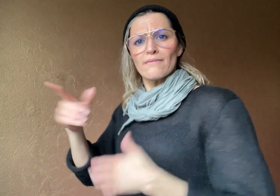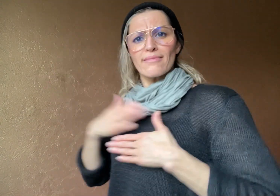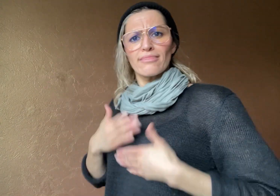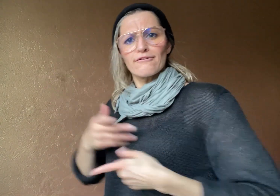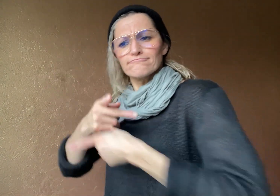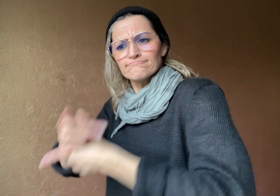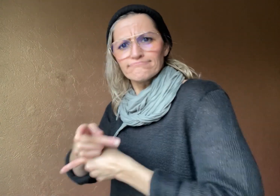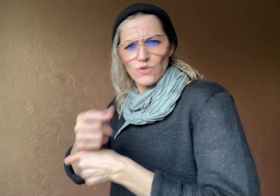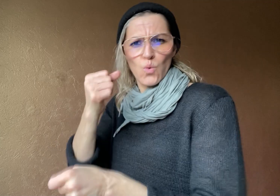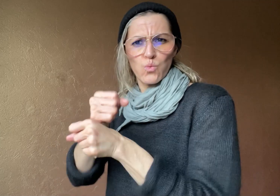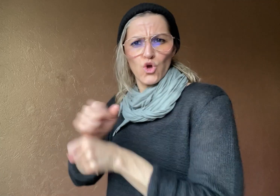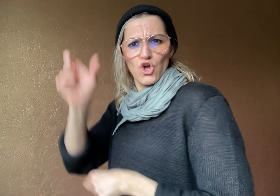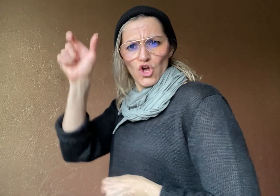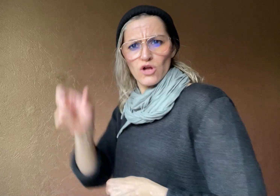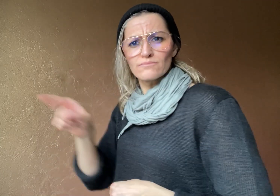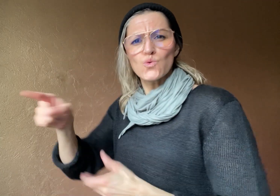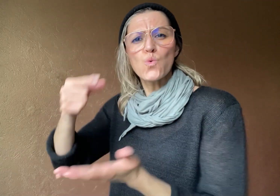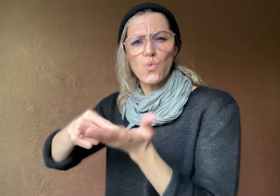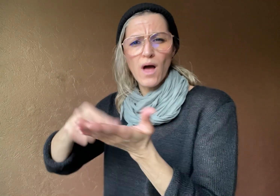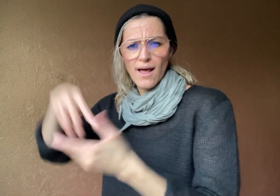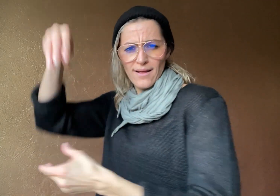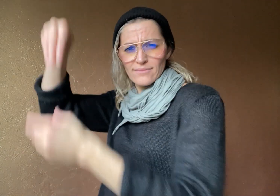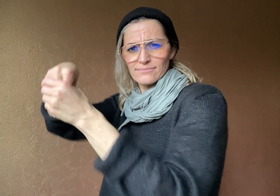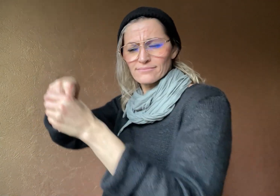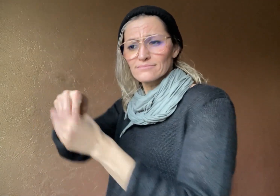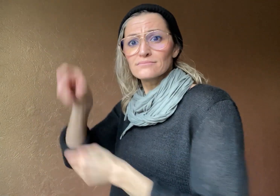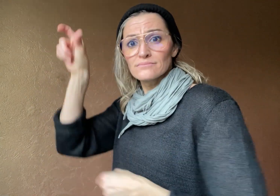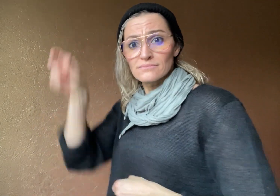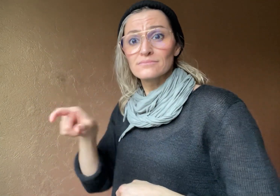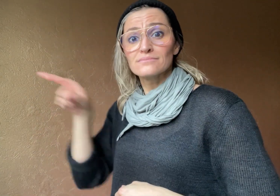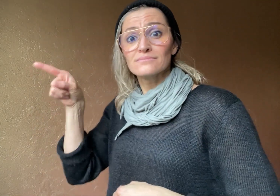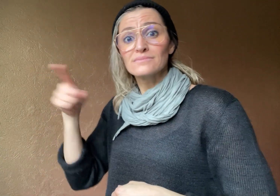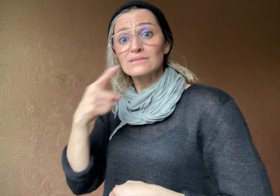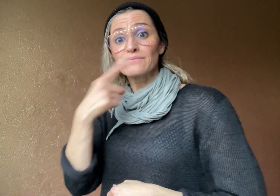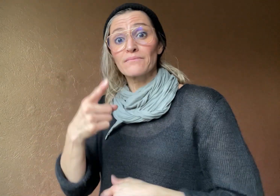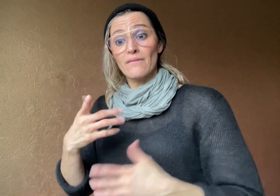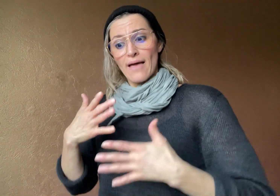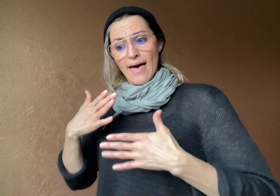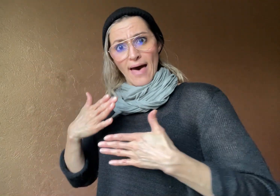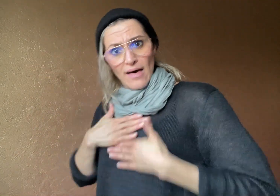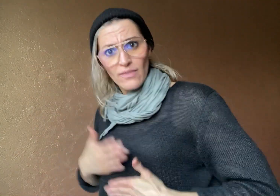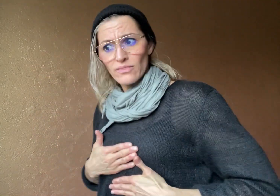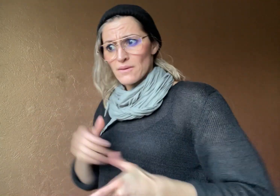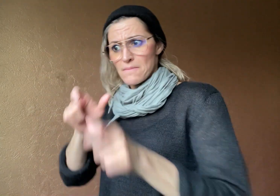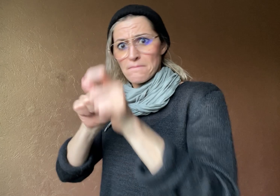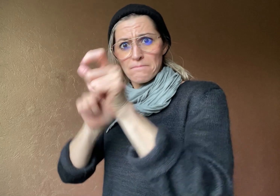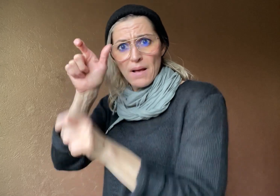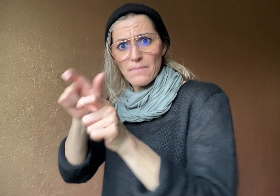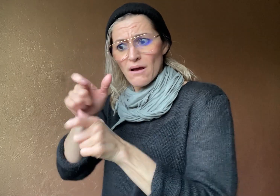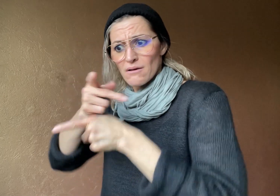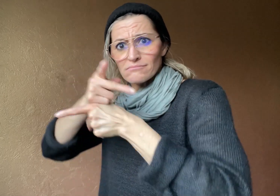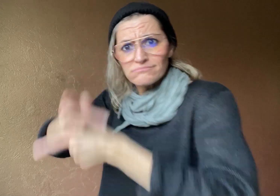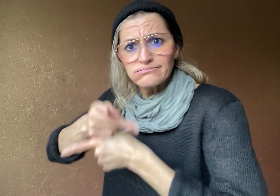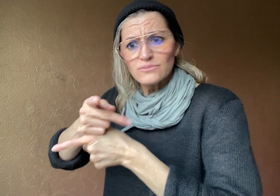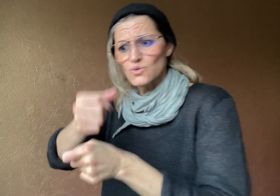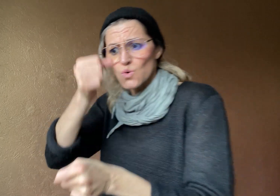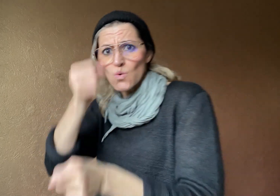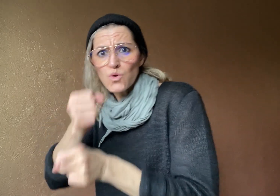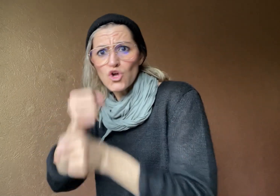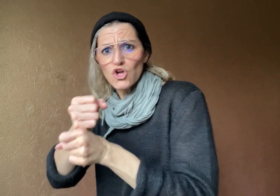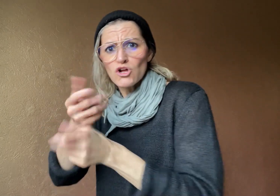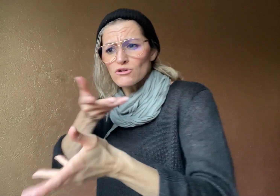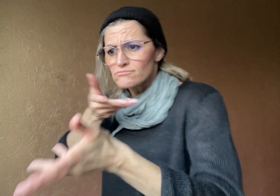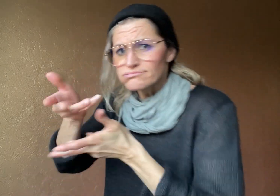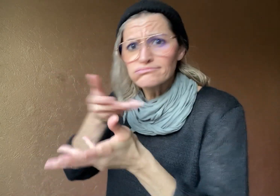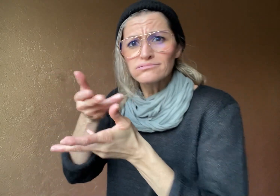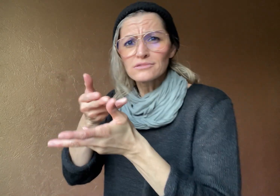Another healthcare professional in Uganda says that health